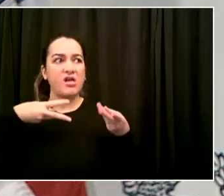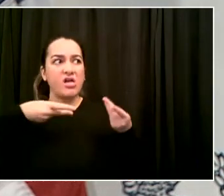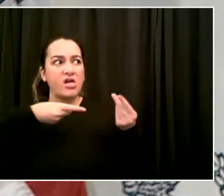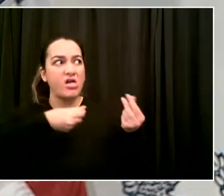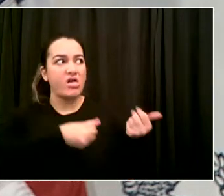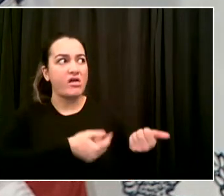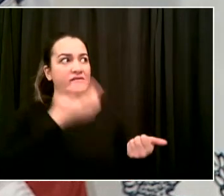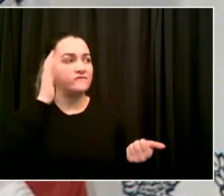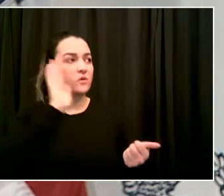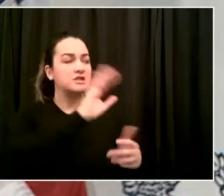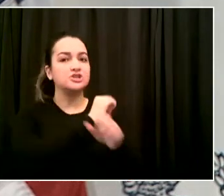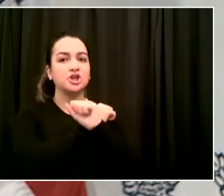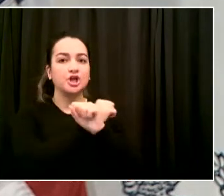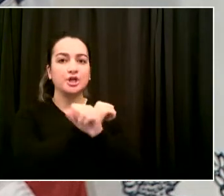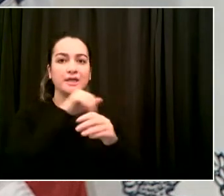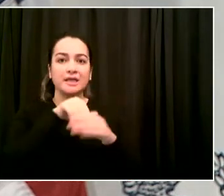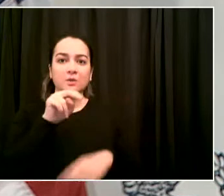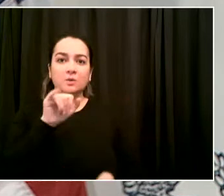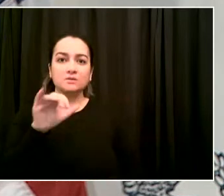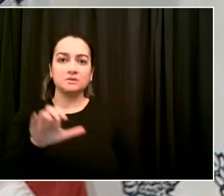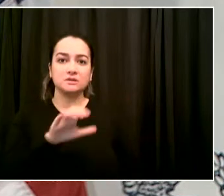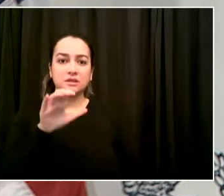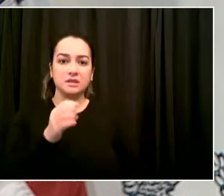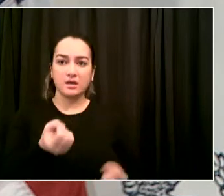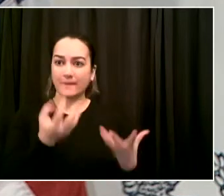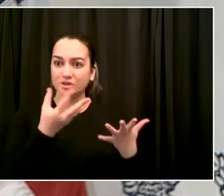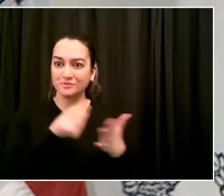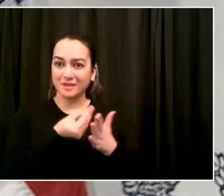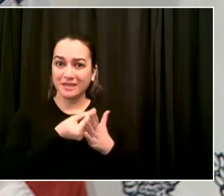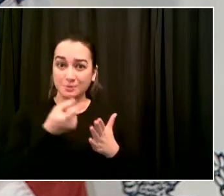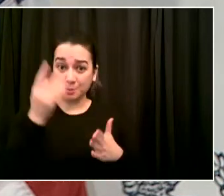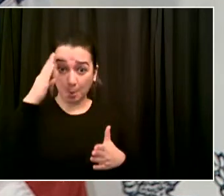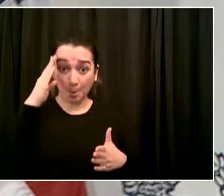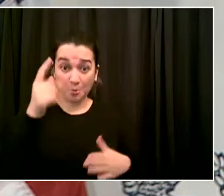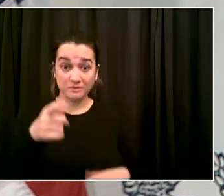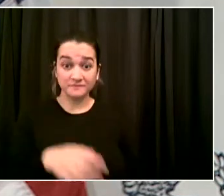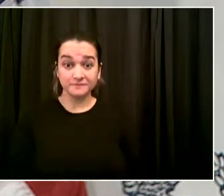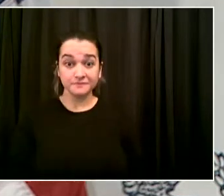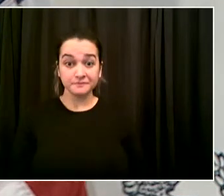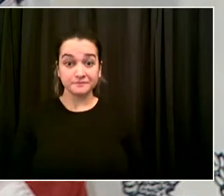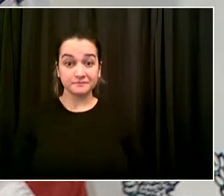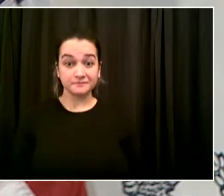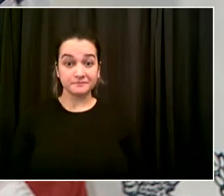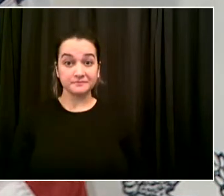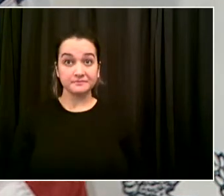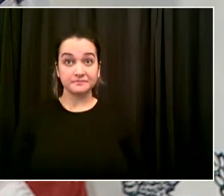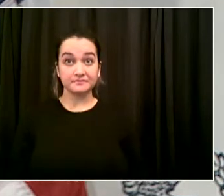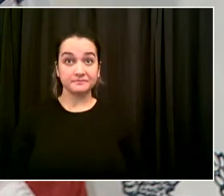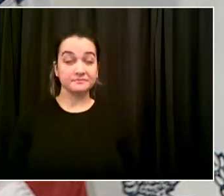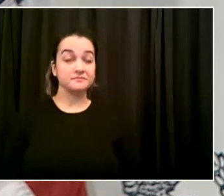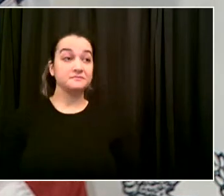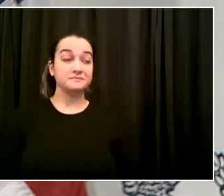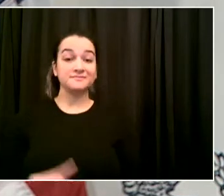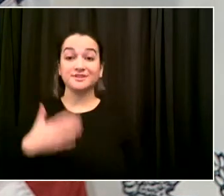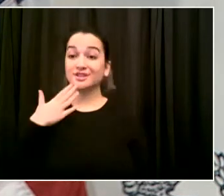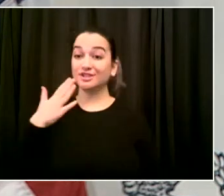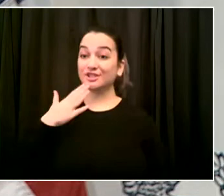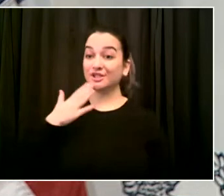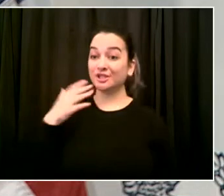SECURITY? THHT'AS S A VERY GOOD QUESTION AND LET ME EMPHASIZE, IF